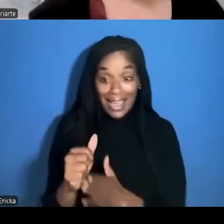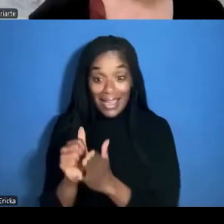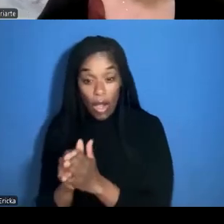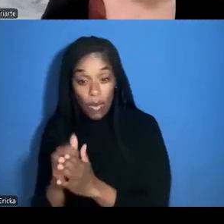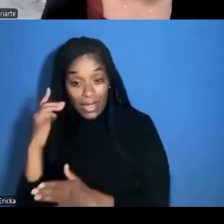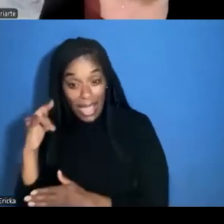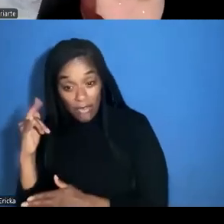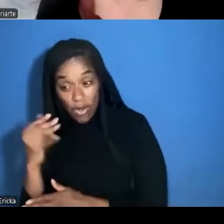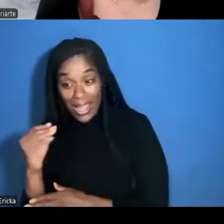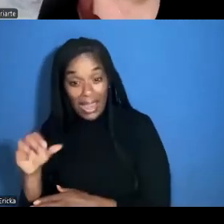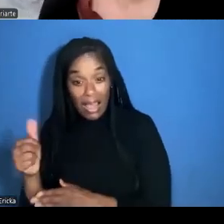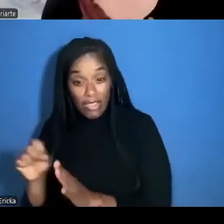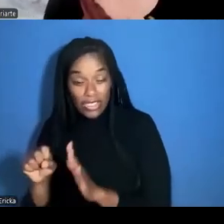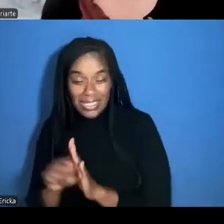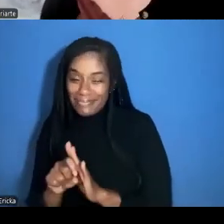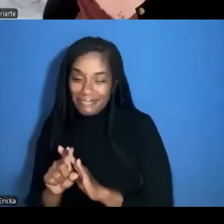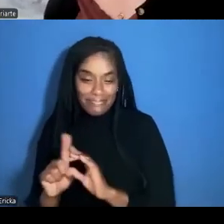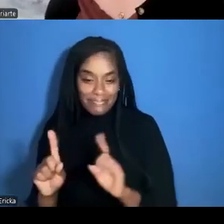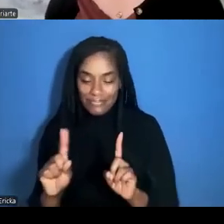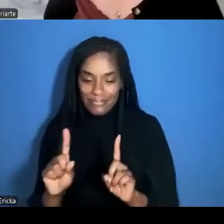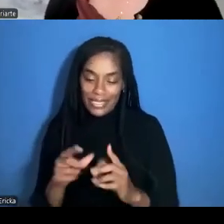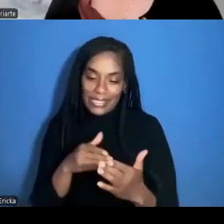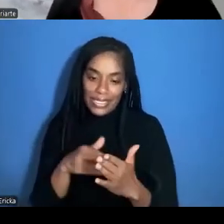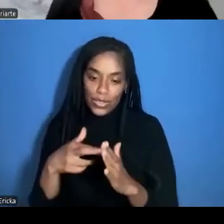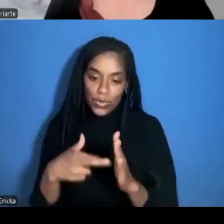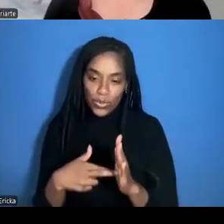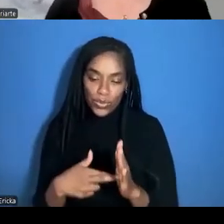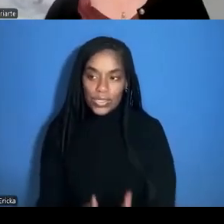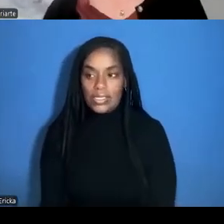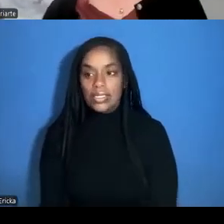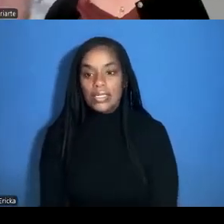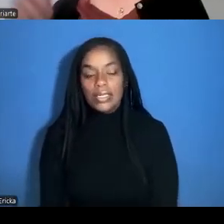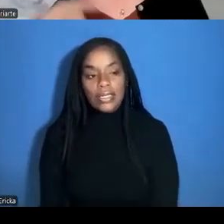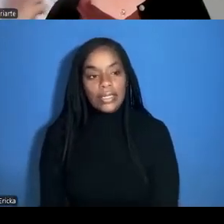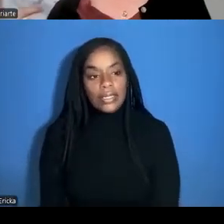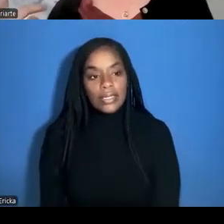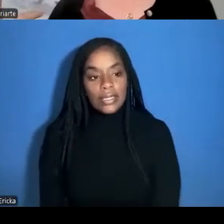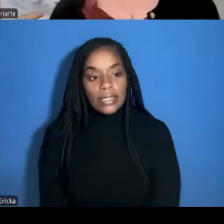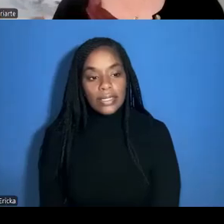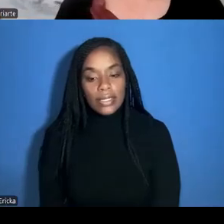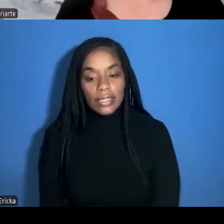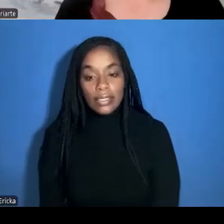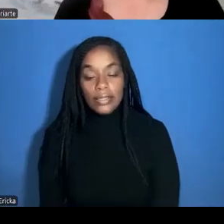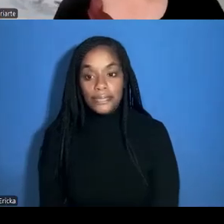state that allows me to have an account as a nonresident. So when you're deciding,